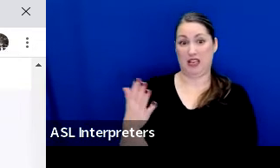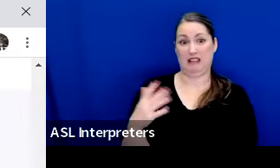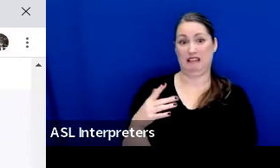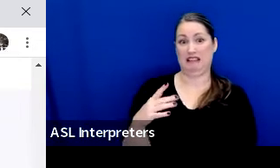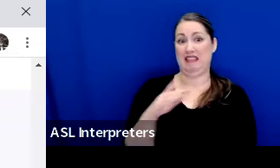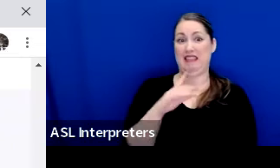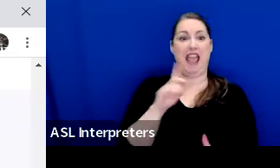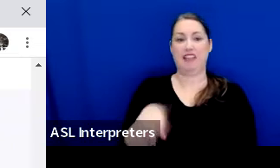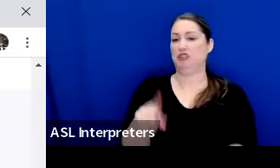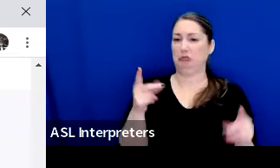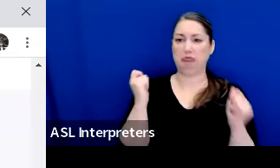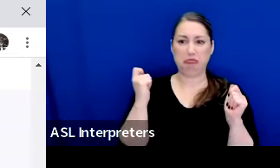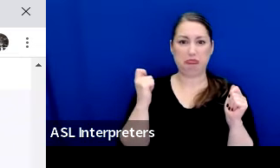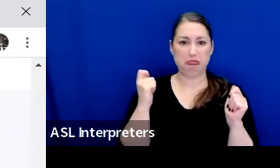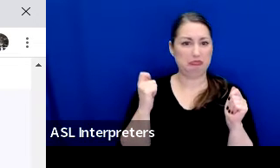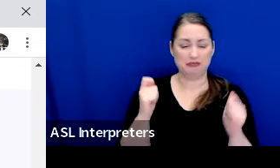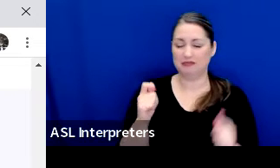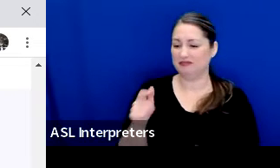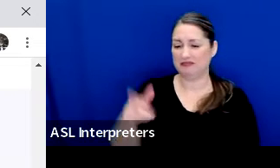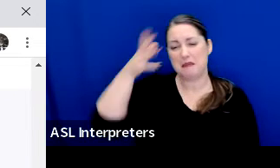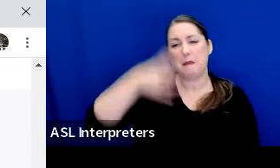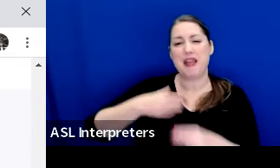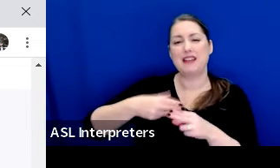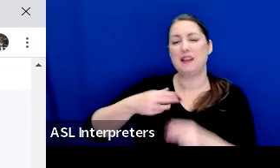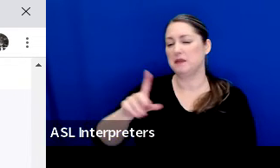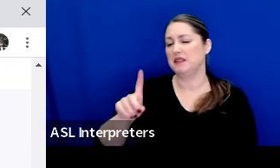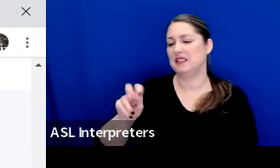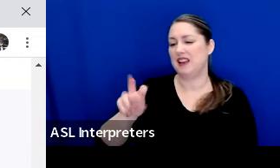David Letterman answered it. And then.